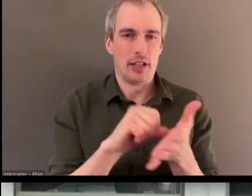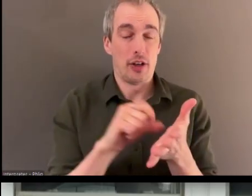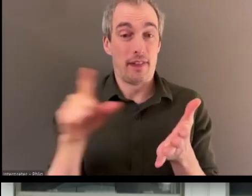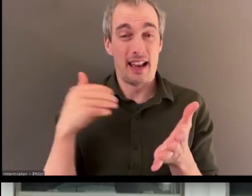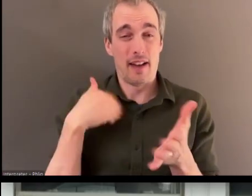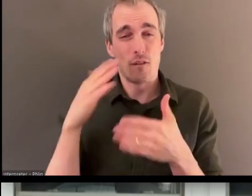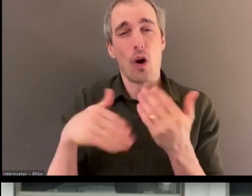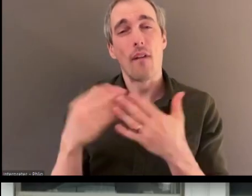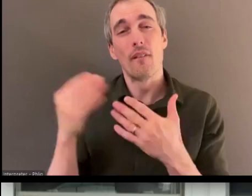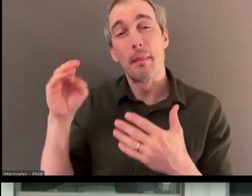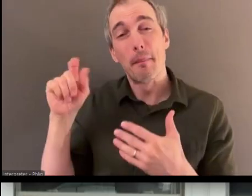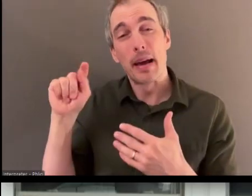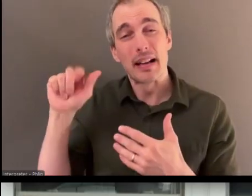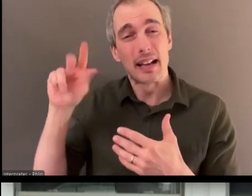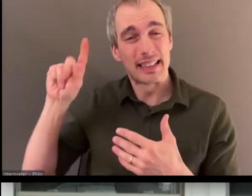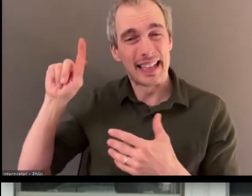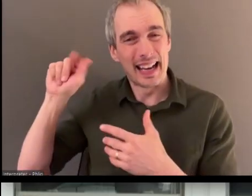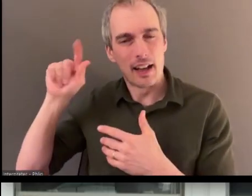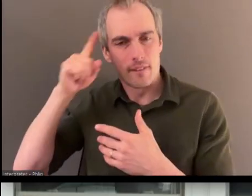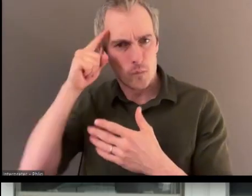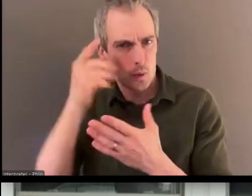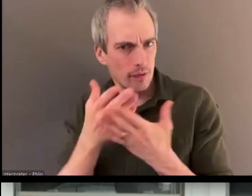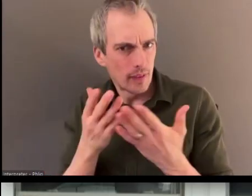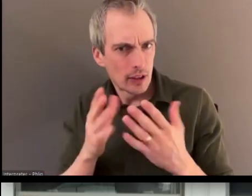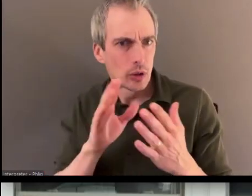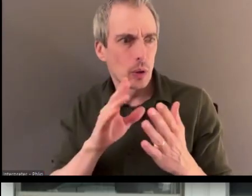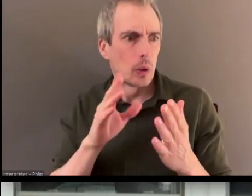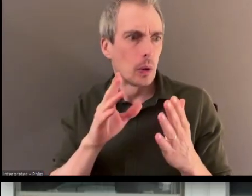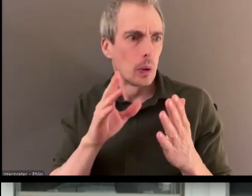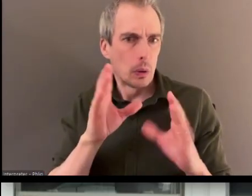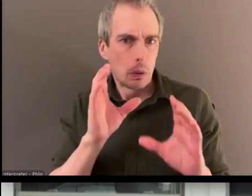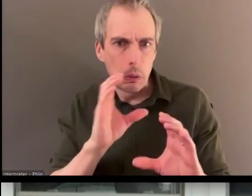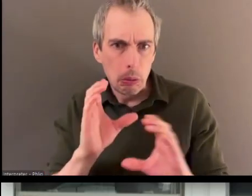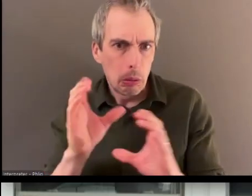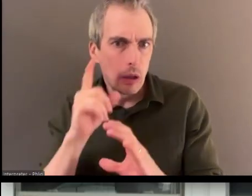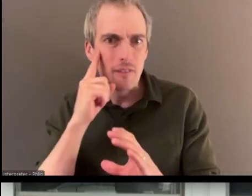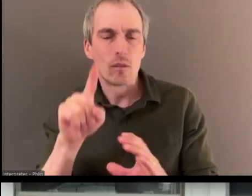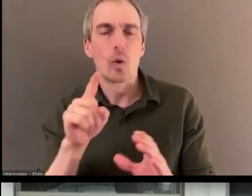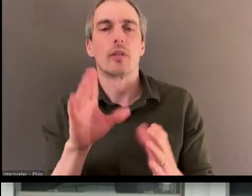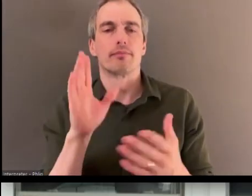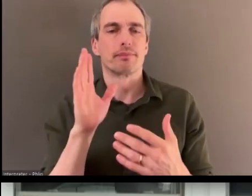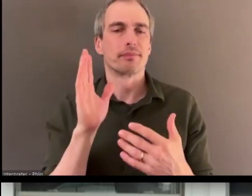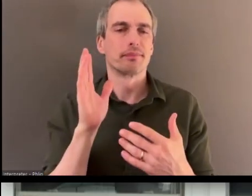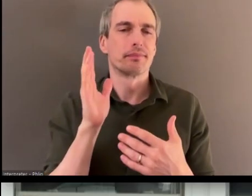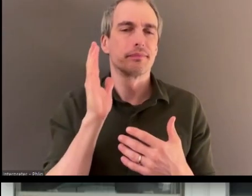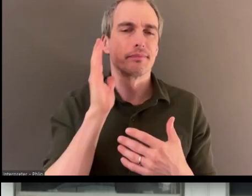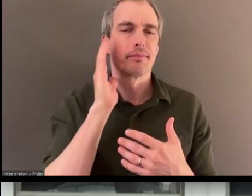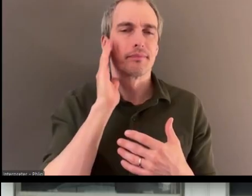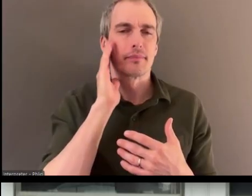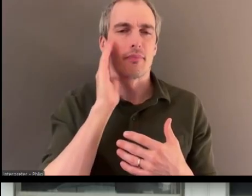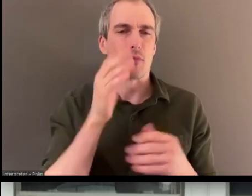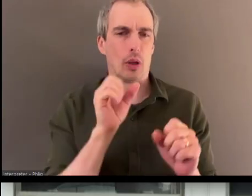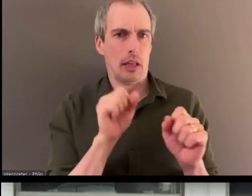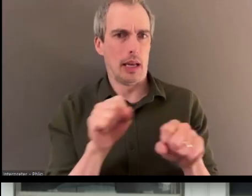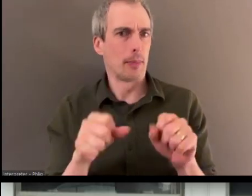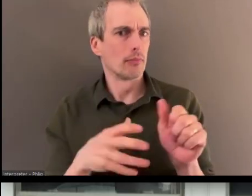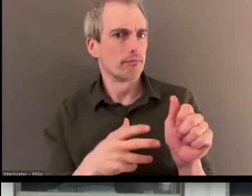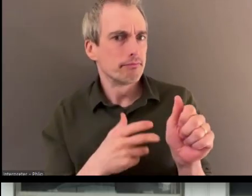happened previous, like the heading structure, it's able to keep up and it's able to understand where it is in context with relation to one another.